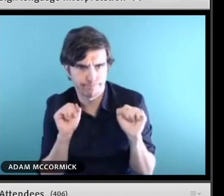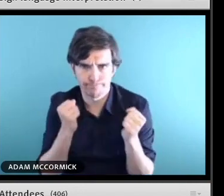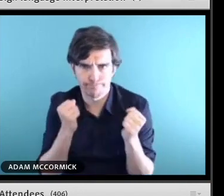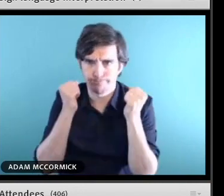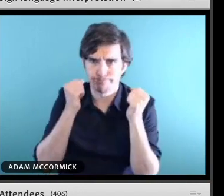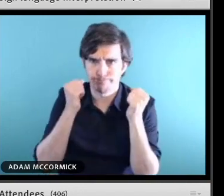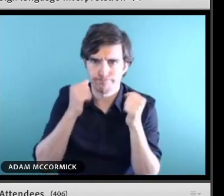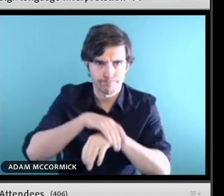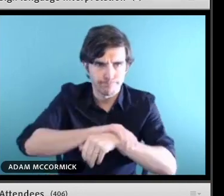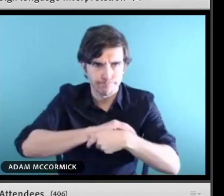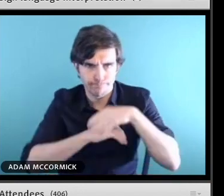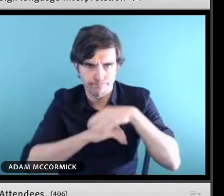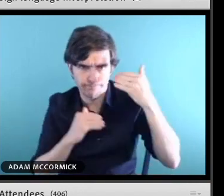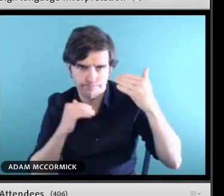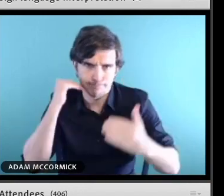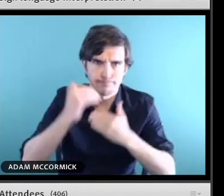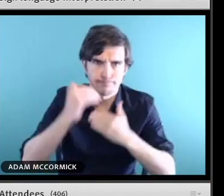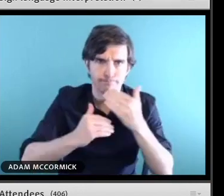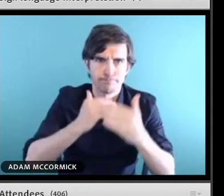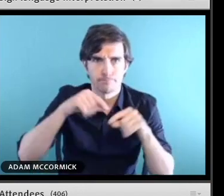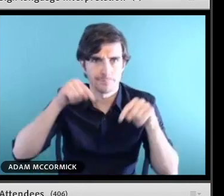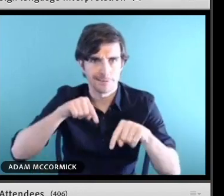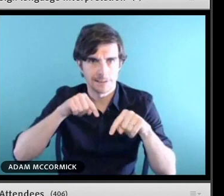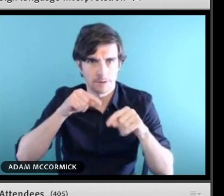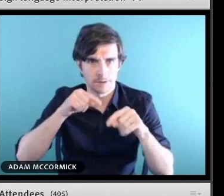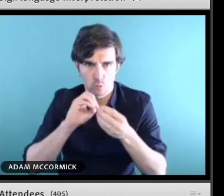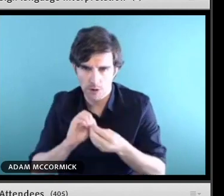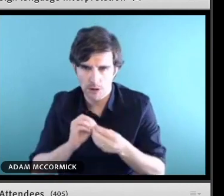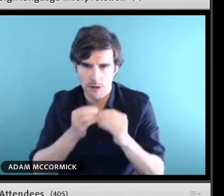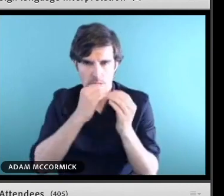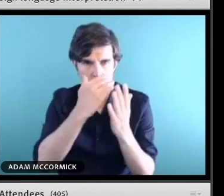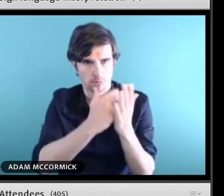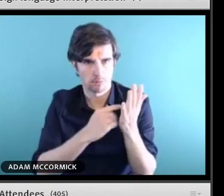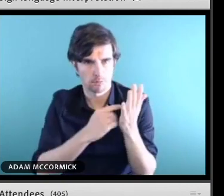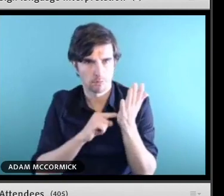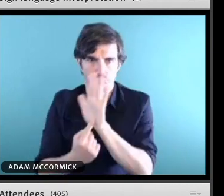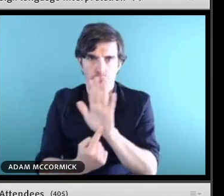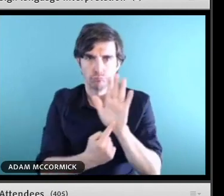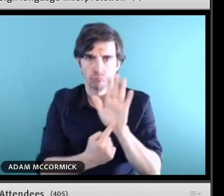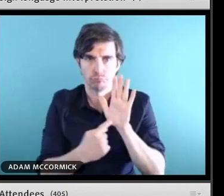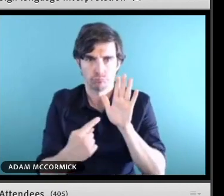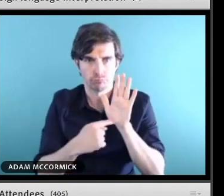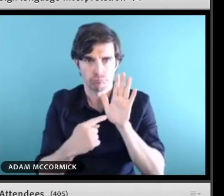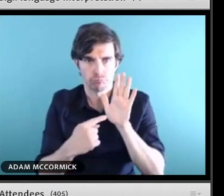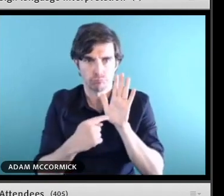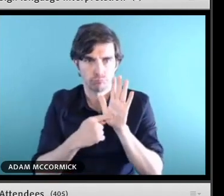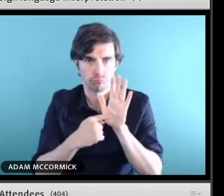the specific challenges to a disability inclusive response to COVID in humanitarian settings.